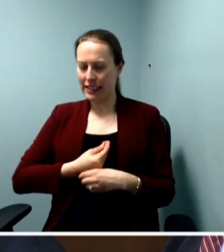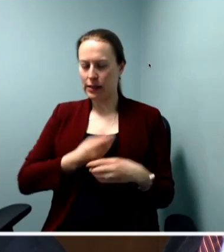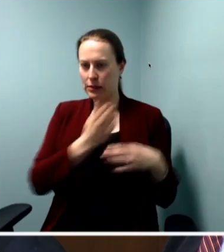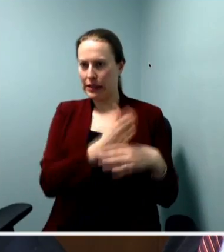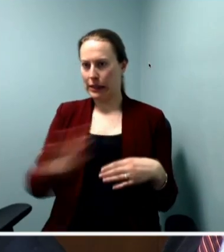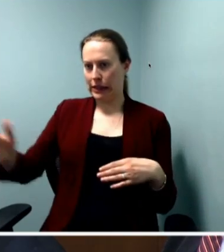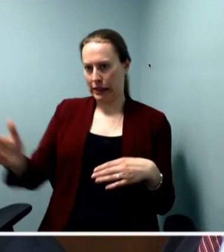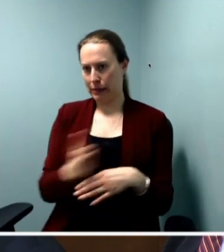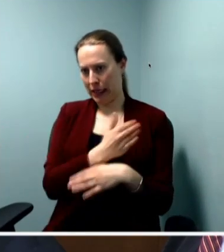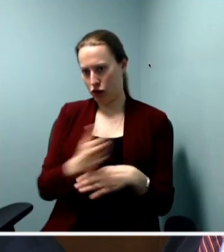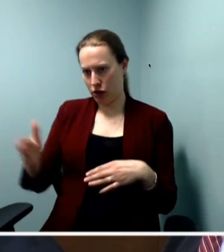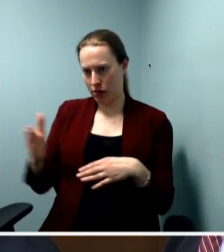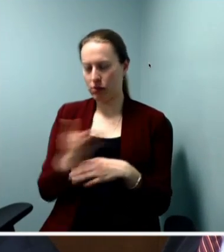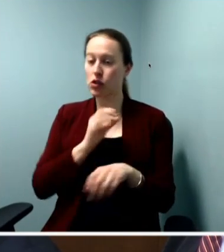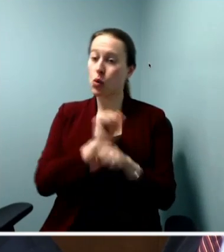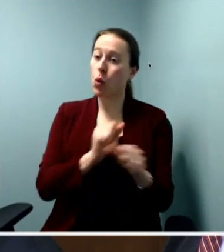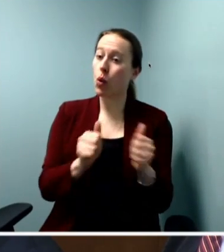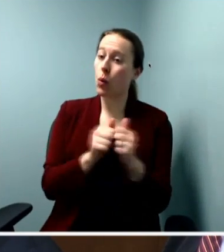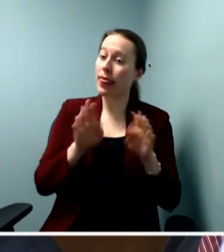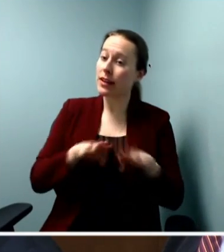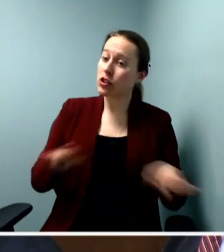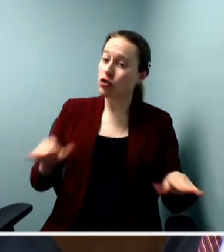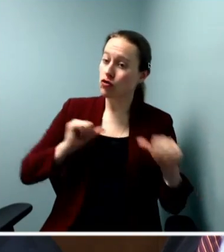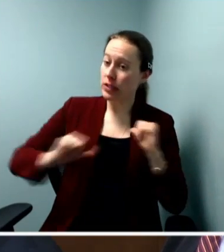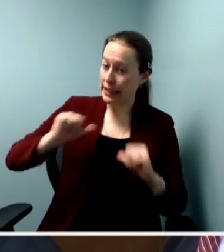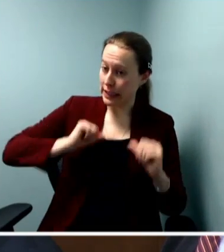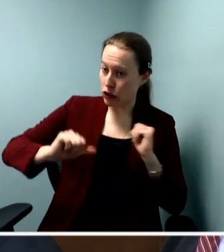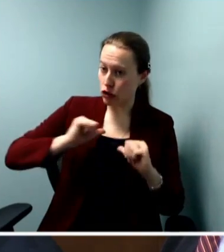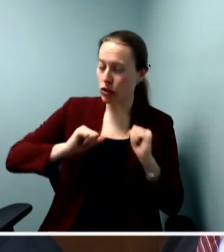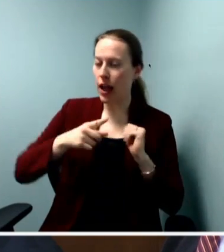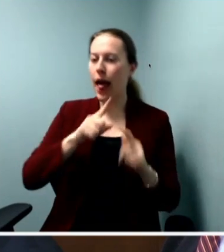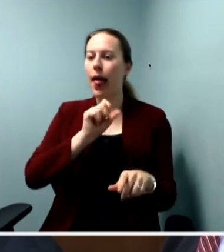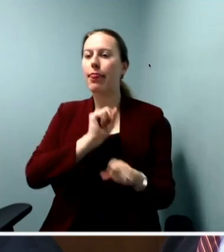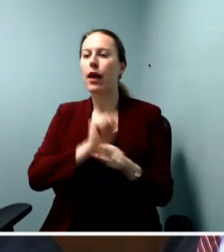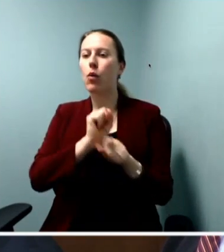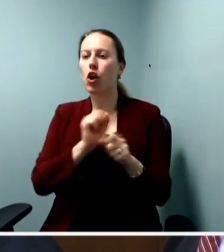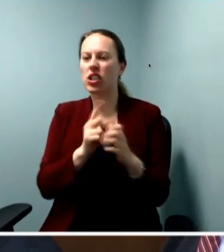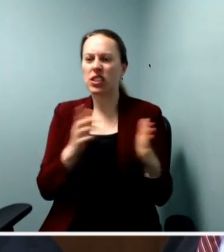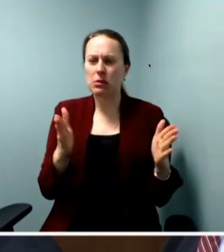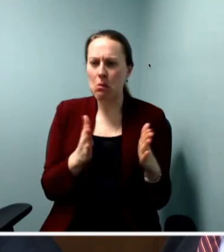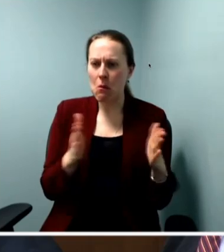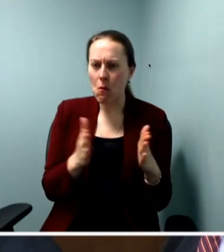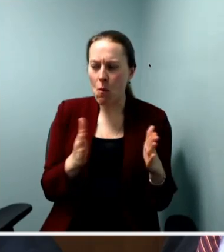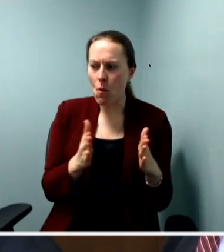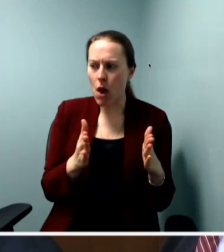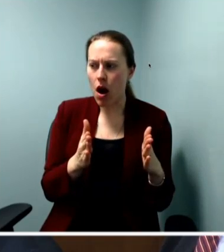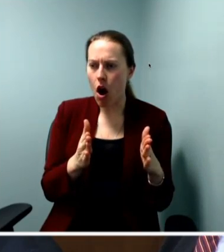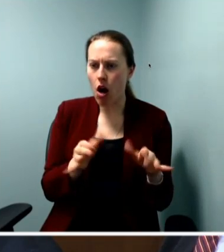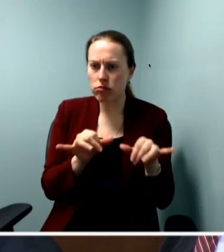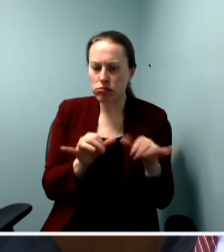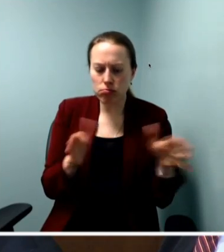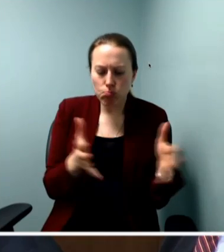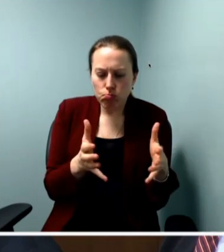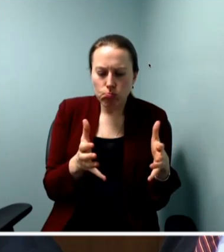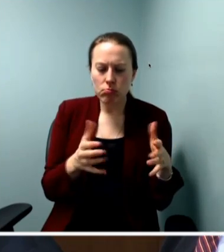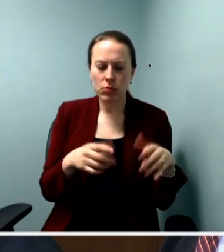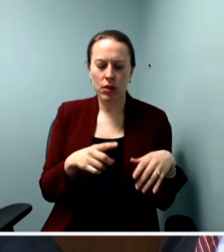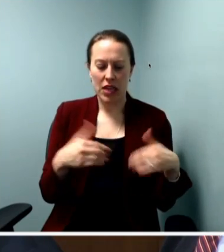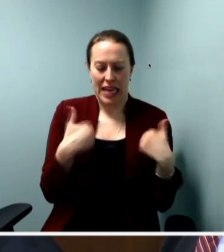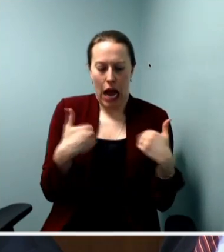and they did work specifically, it's small-scale work for young children on the spectrum,